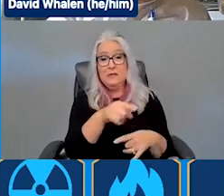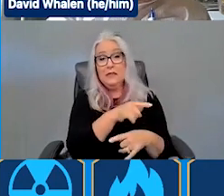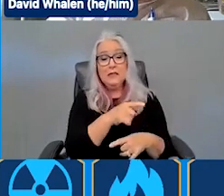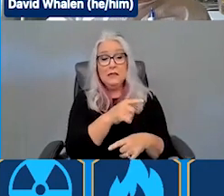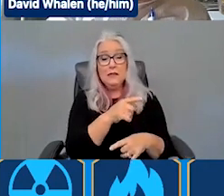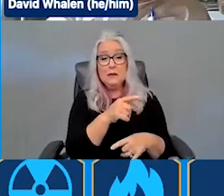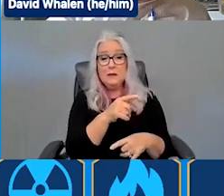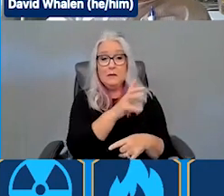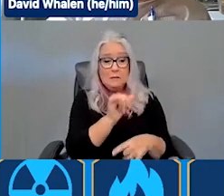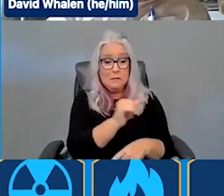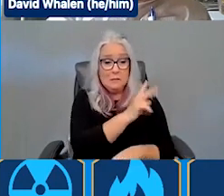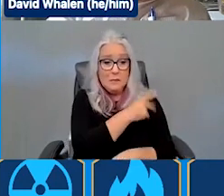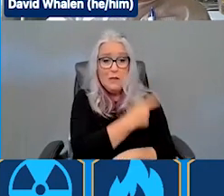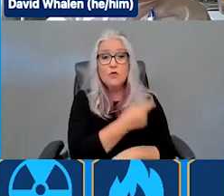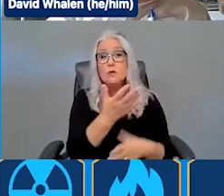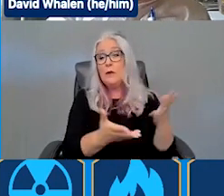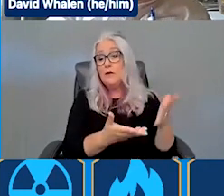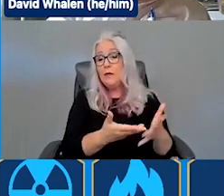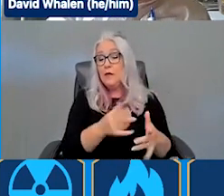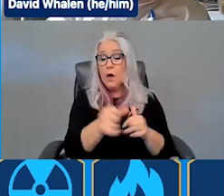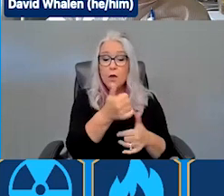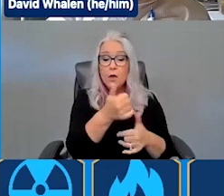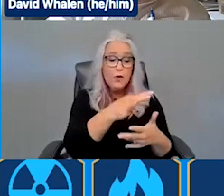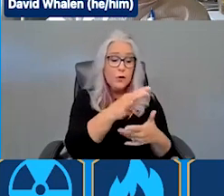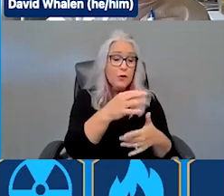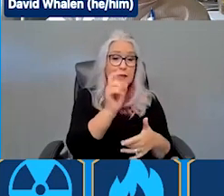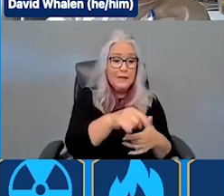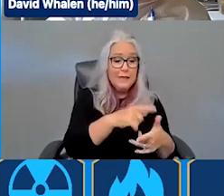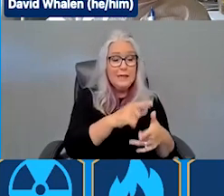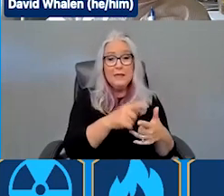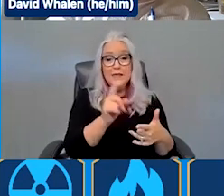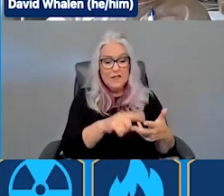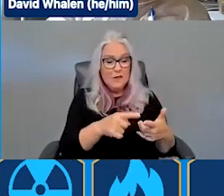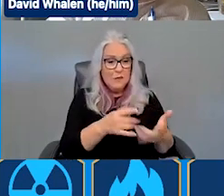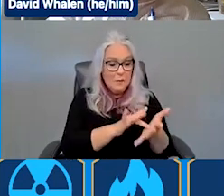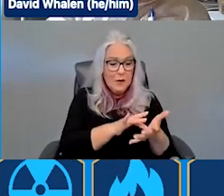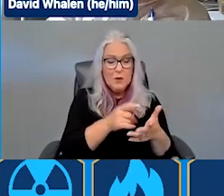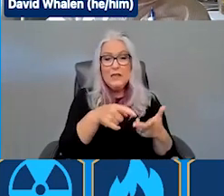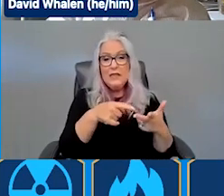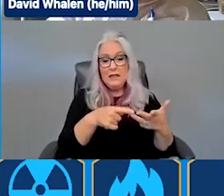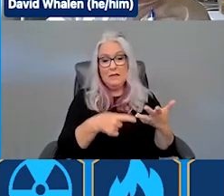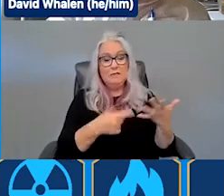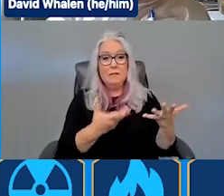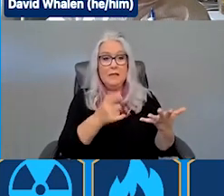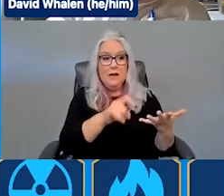medical illnesses or medical needs. And so they are making decisions without all the